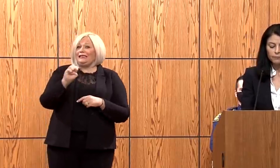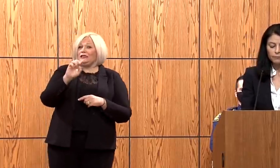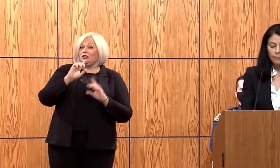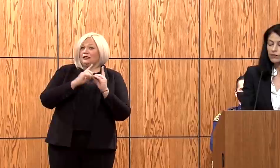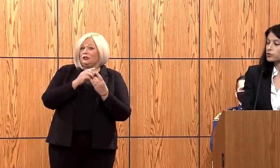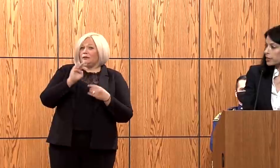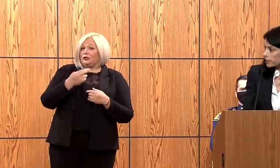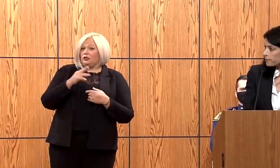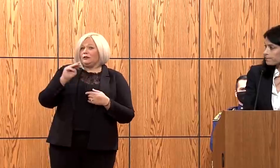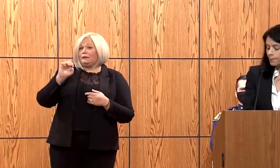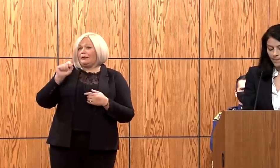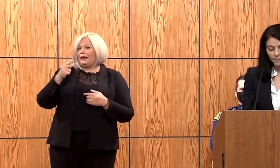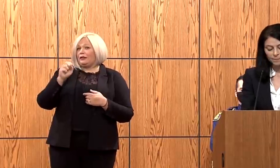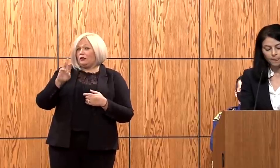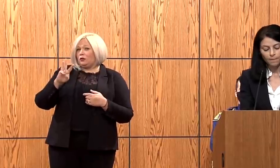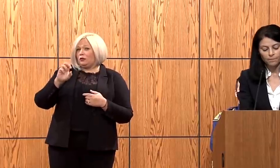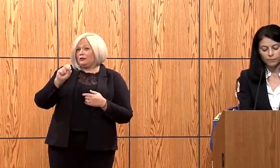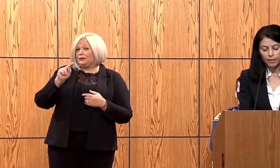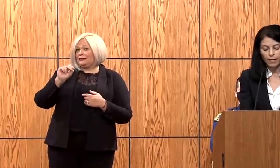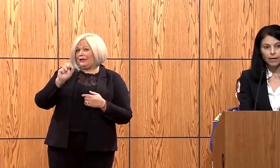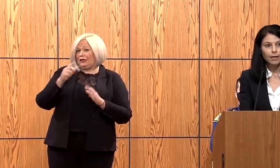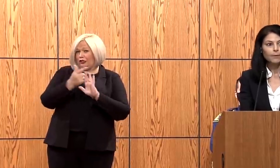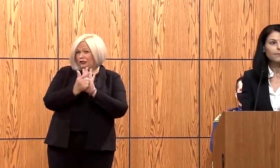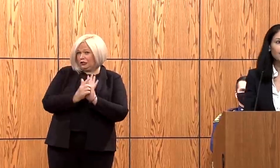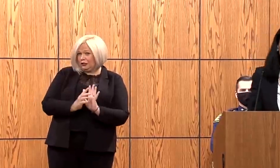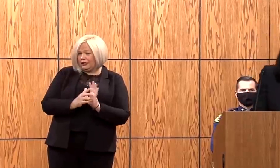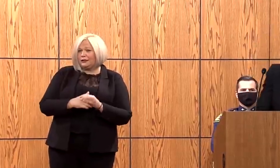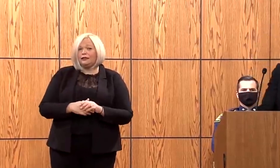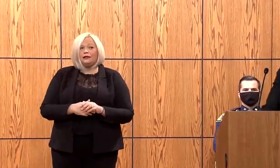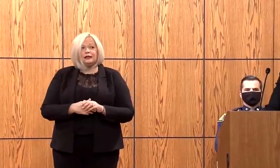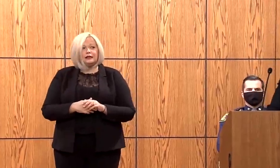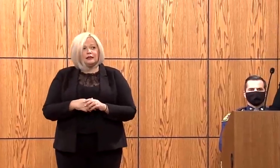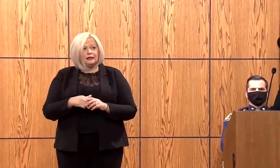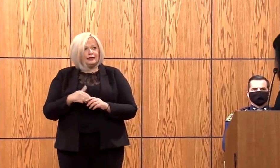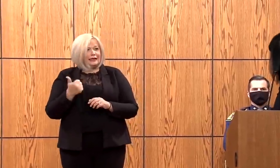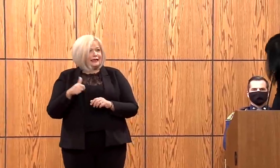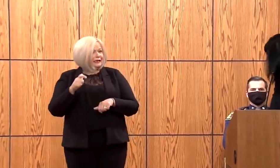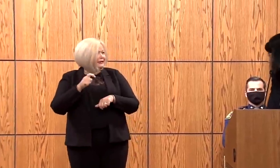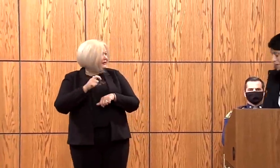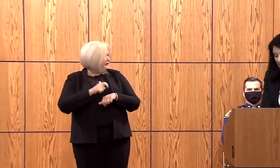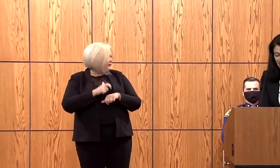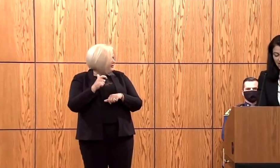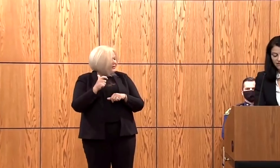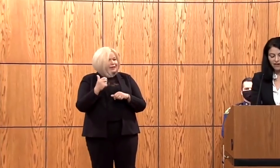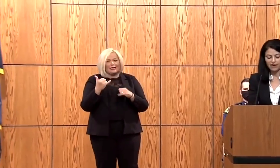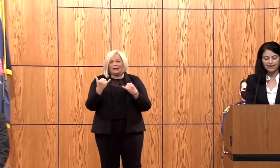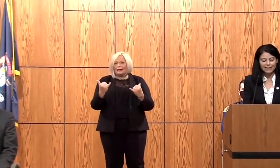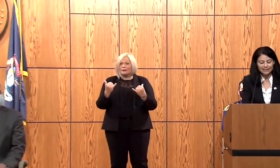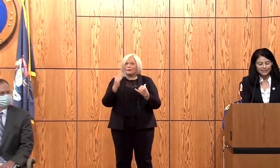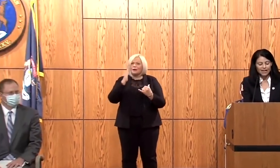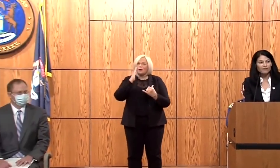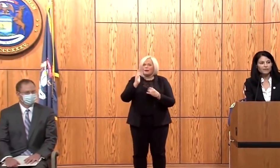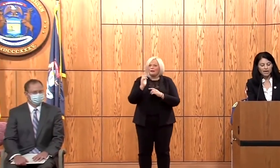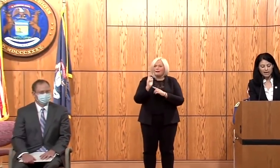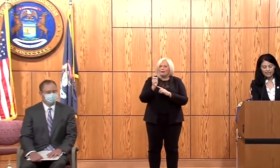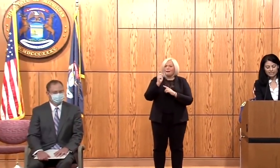SO TODAY I AM JOINED BY THE U.S. ATTORNEY FROM WESTERN MICHIGAN, ATTORNEY FROM WESTERN MICHIGAN, ANDREW BIRGE. ANDREW BIRGE. U.S. ATTORNEY FROM THE EASTERN U.S. ATTORNEY FROM THE EASTERN DISTRICT OF MICHIGAN, MATTHEW